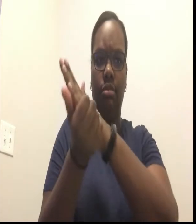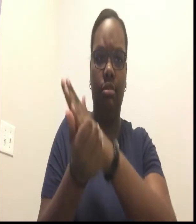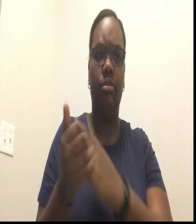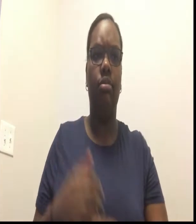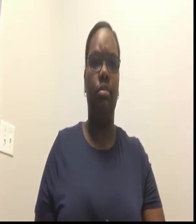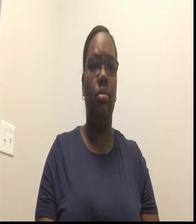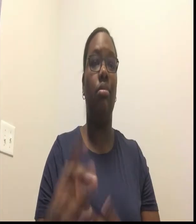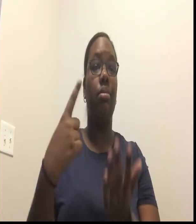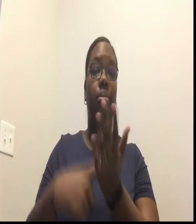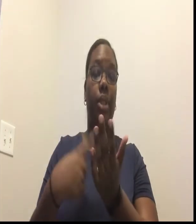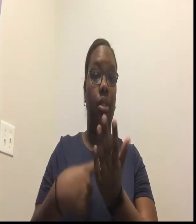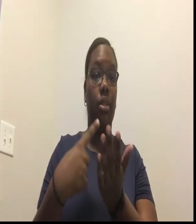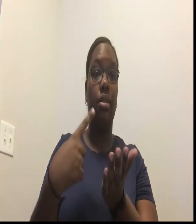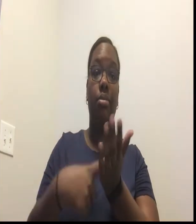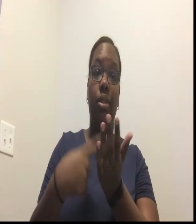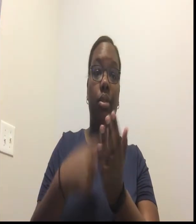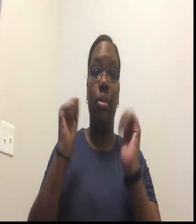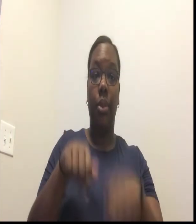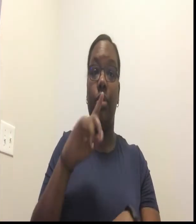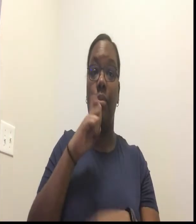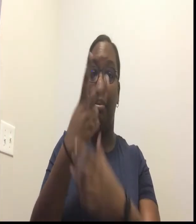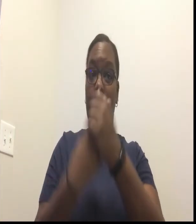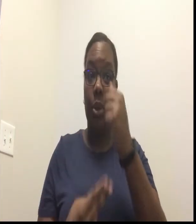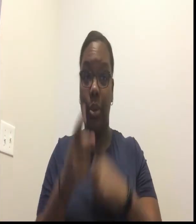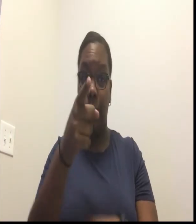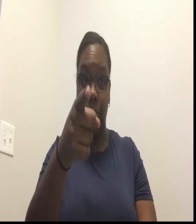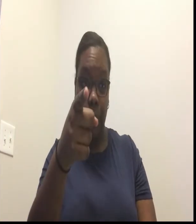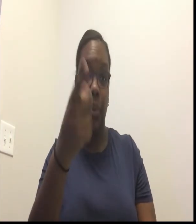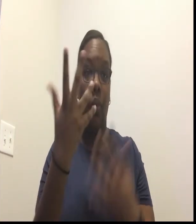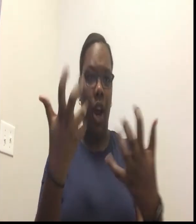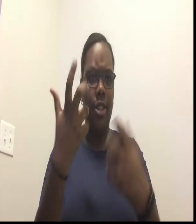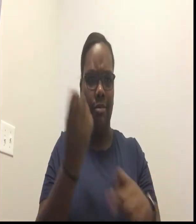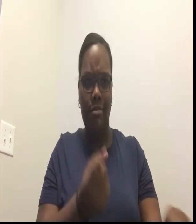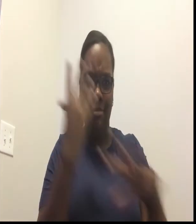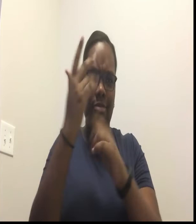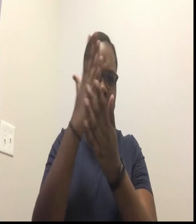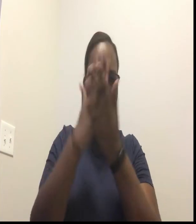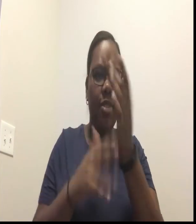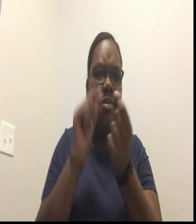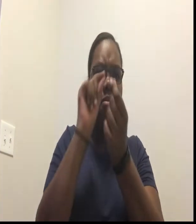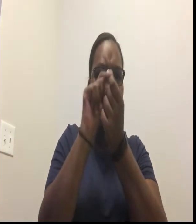words. It could just be changing the way something sounds or is worded itself